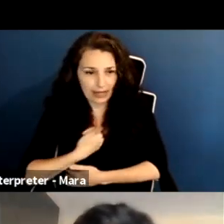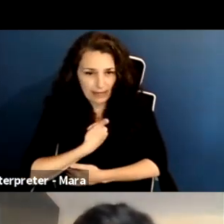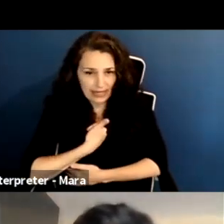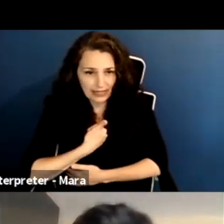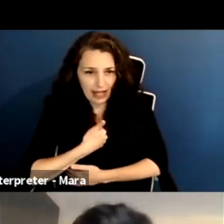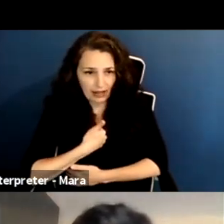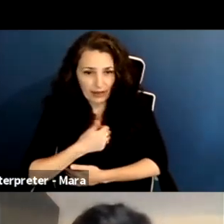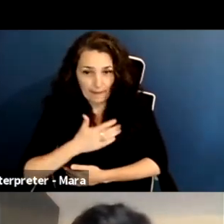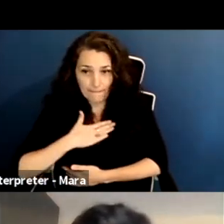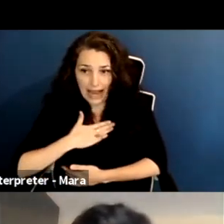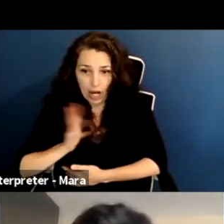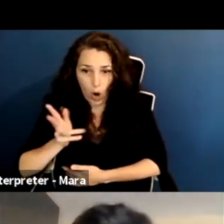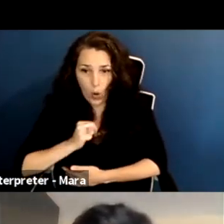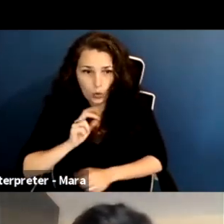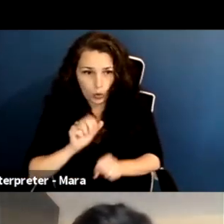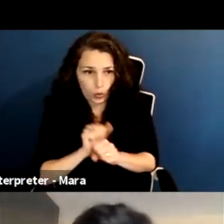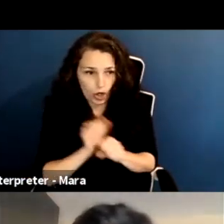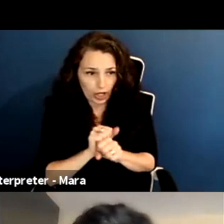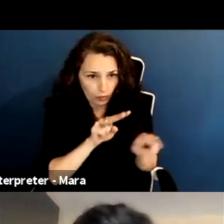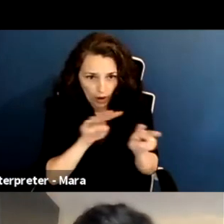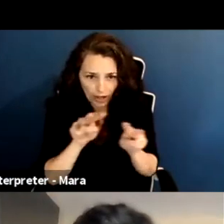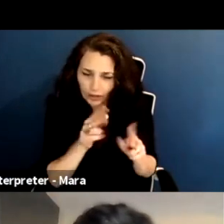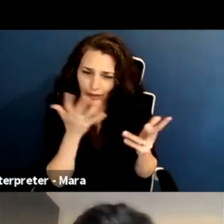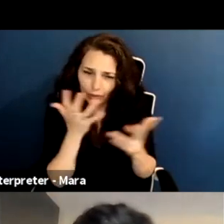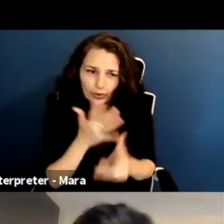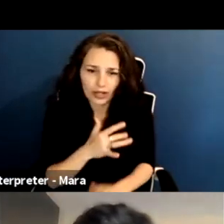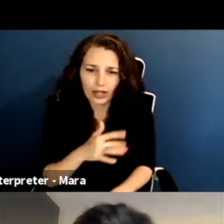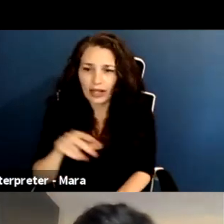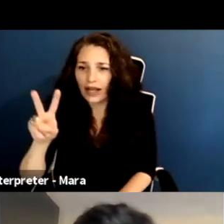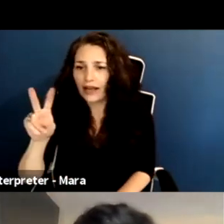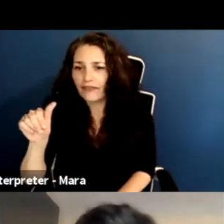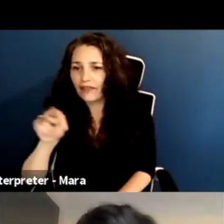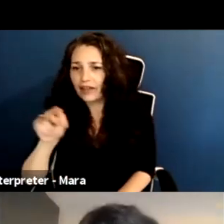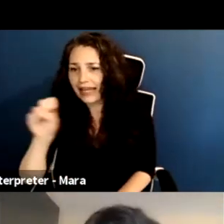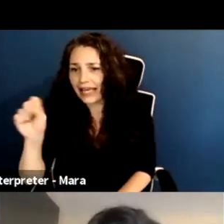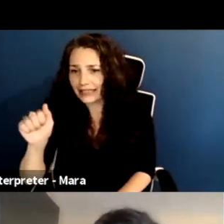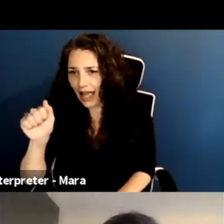And Vanessa can tell you that I was really concerned